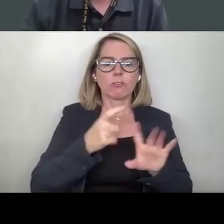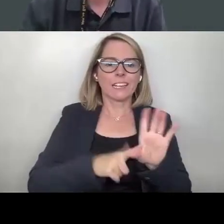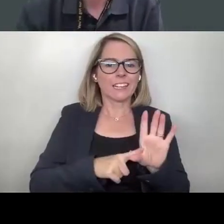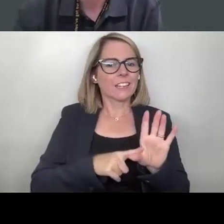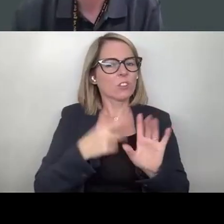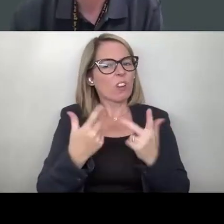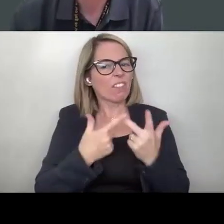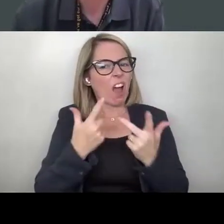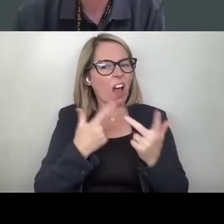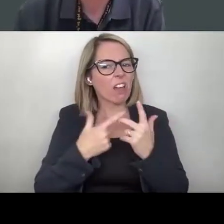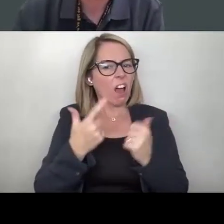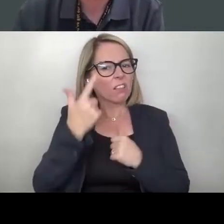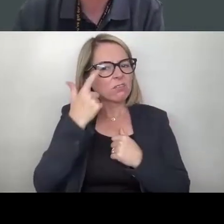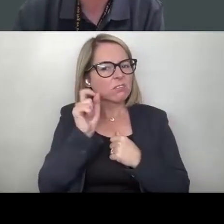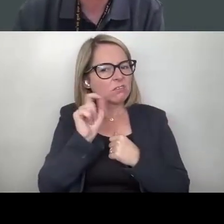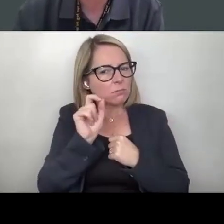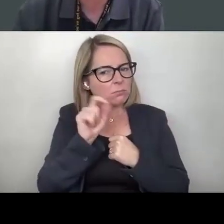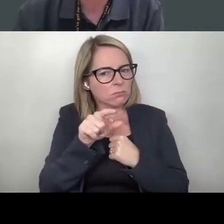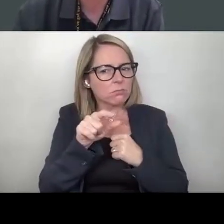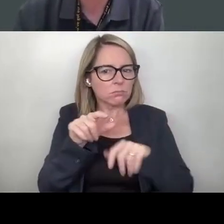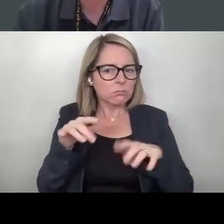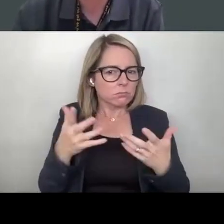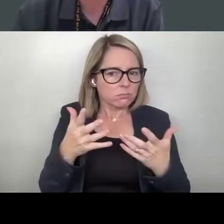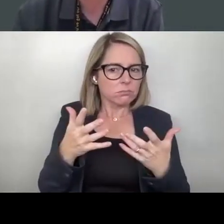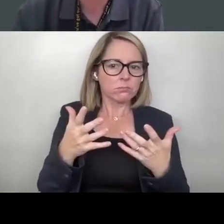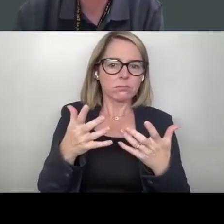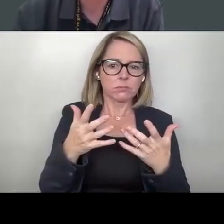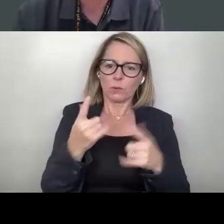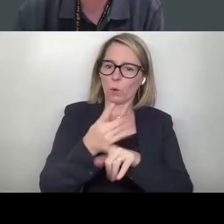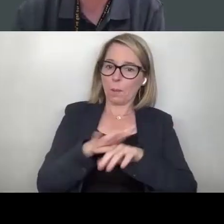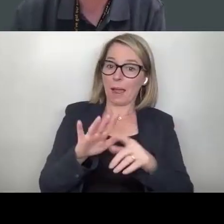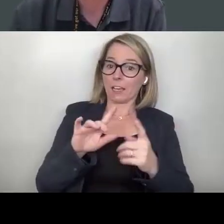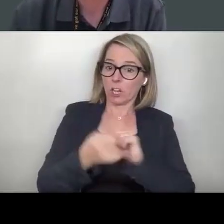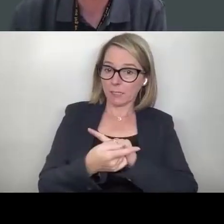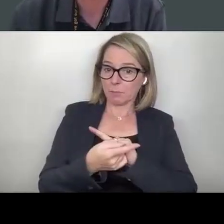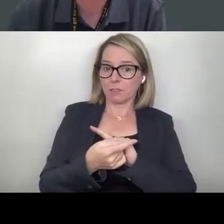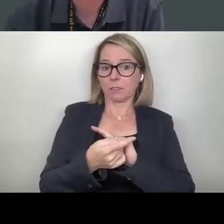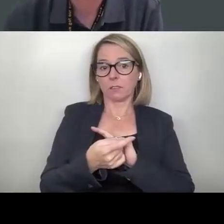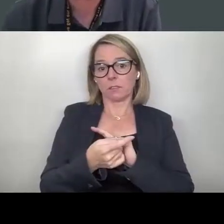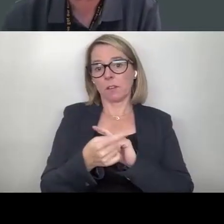different adjustments and options. Have you got any other tips on better ways of communicating?